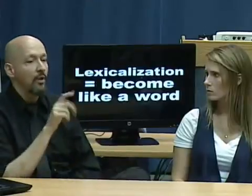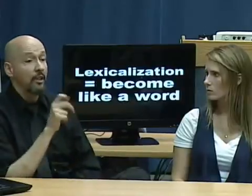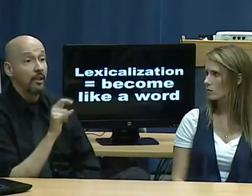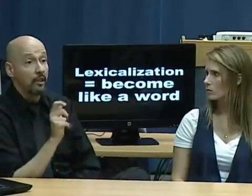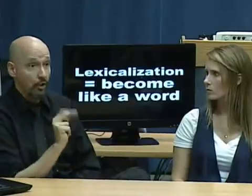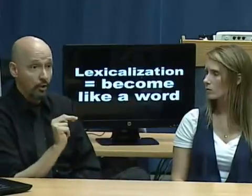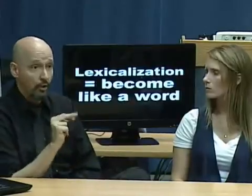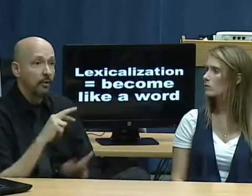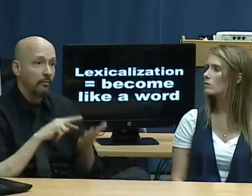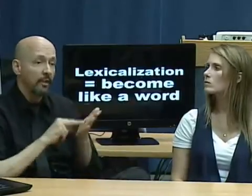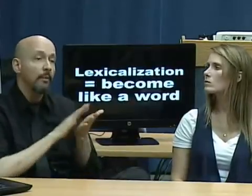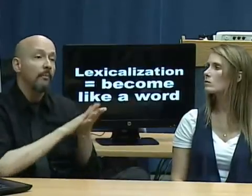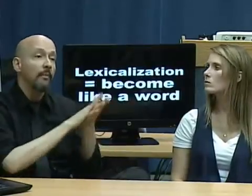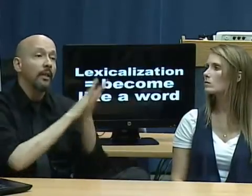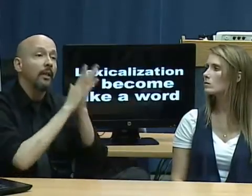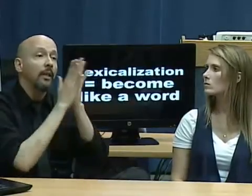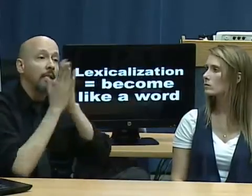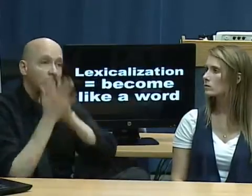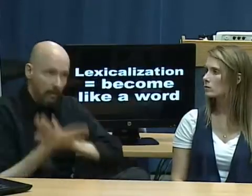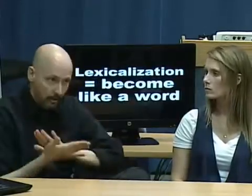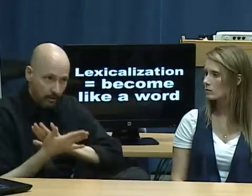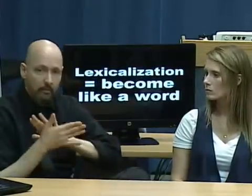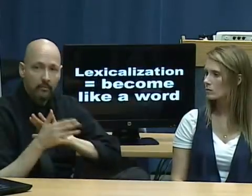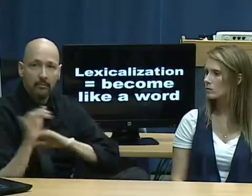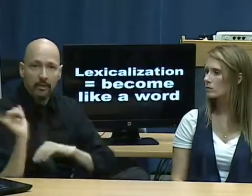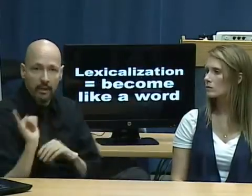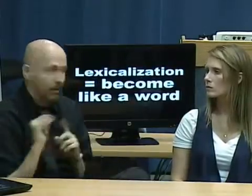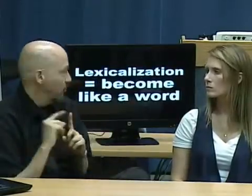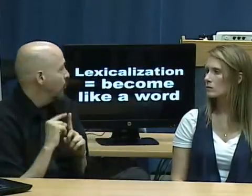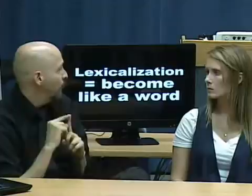LEXICALIZATION means "become like a word."